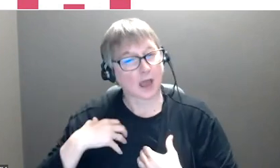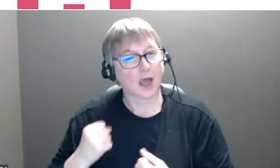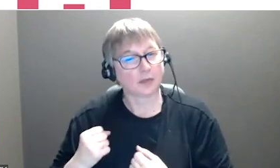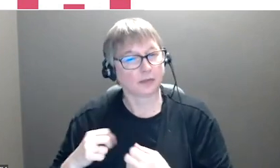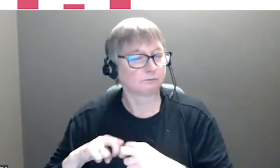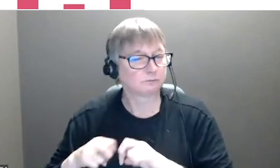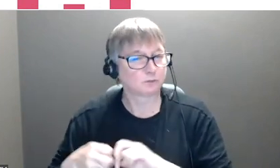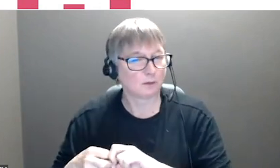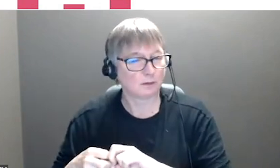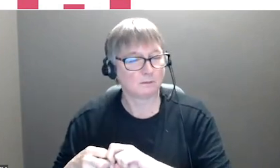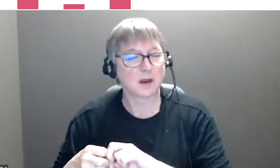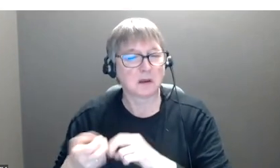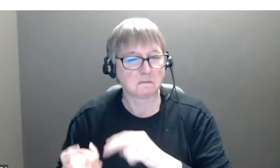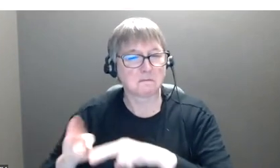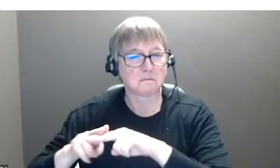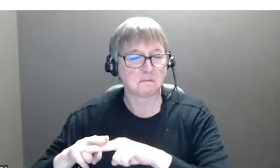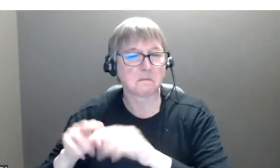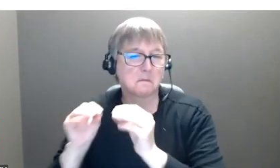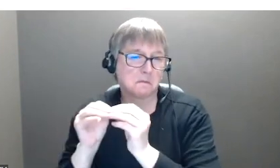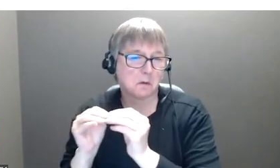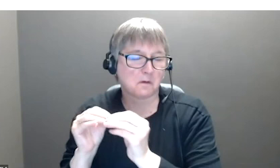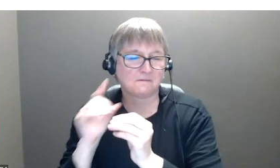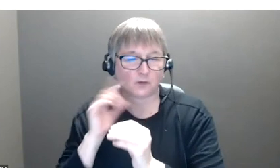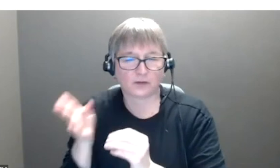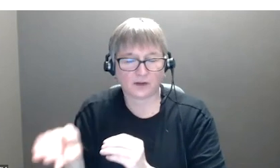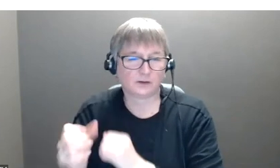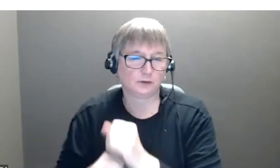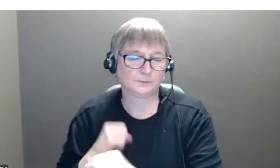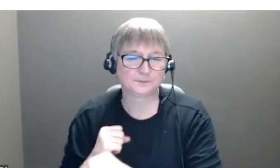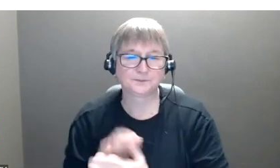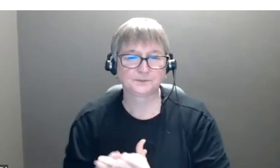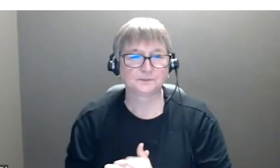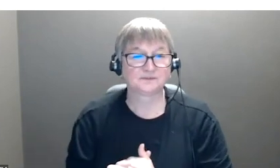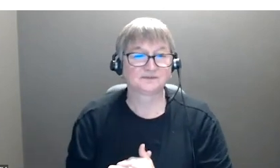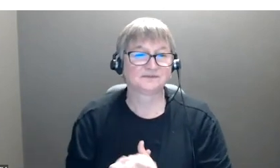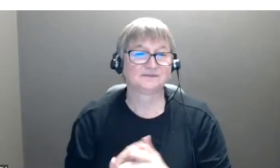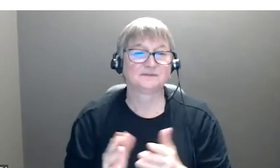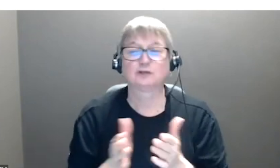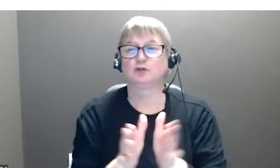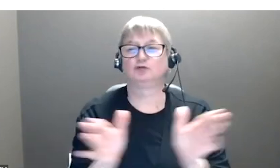2019-2020. So, just in taking a quick look, an overview at the outcome, of the highlights,